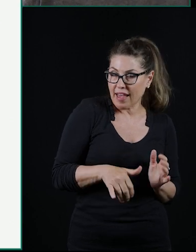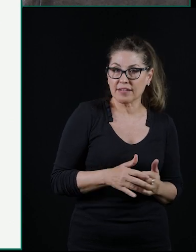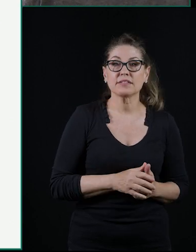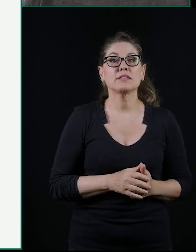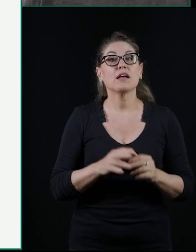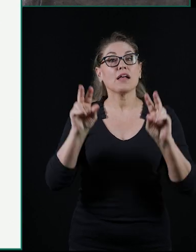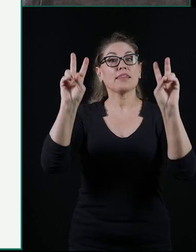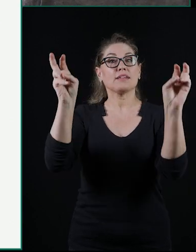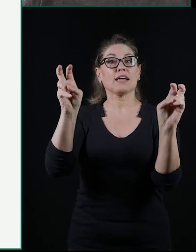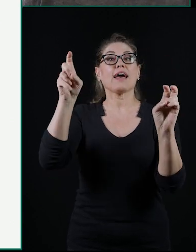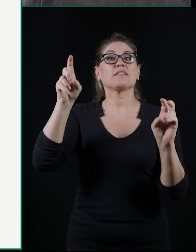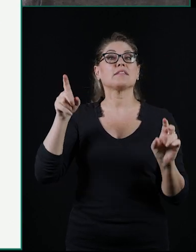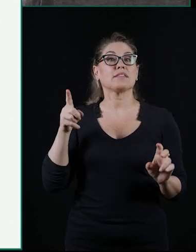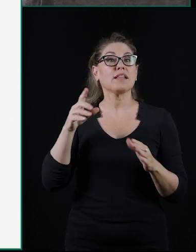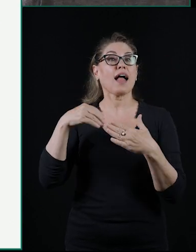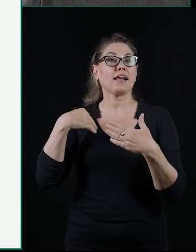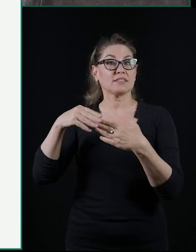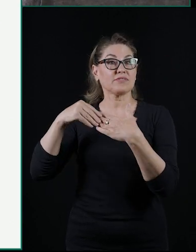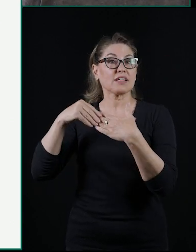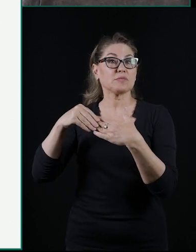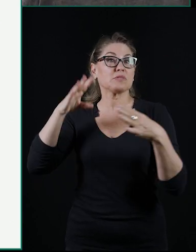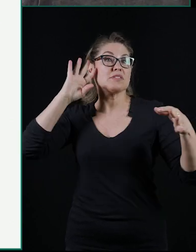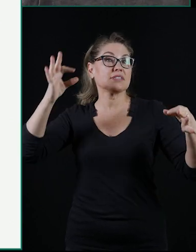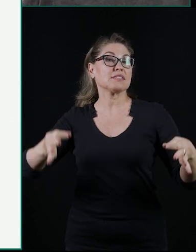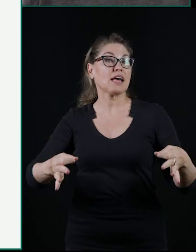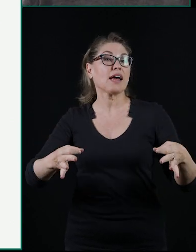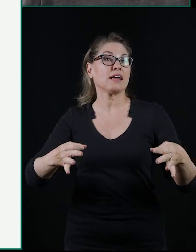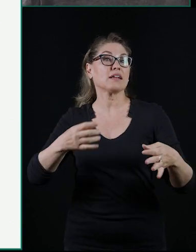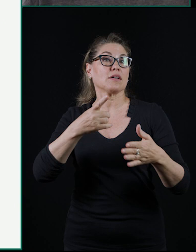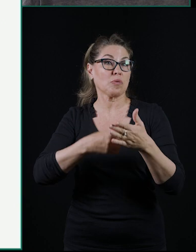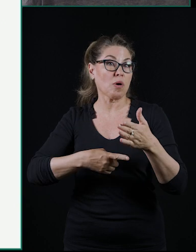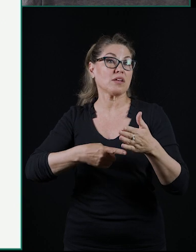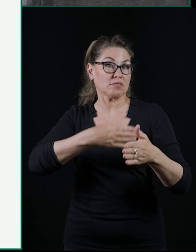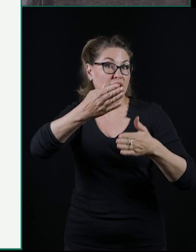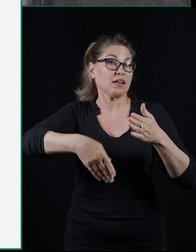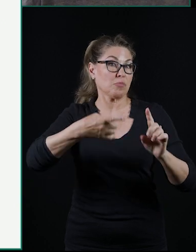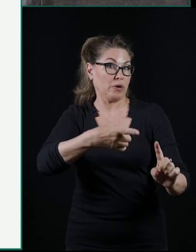The title has the flexibility to decide what is an end point in their game.